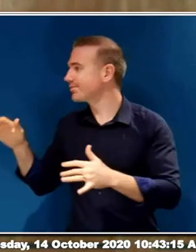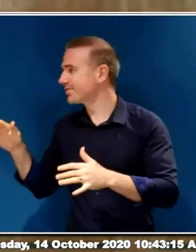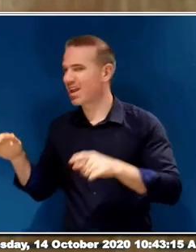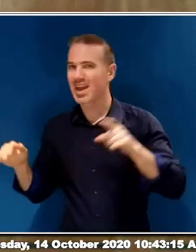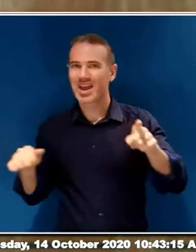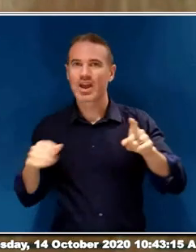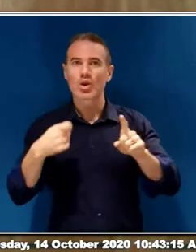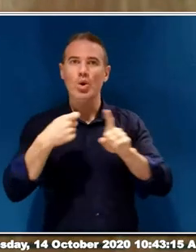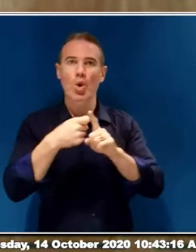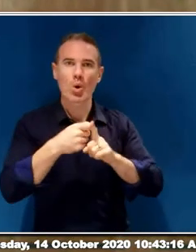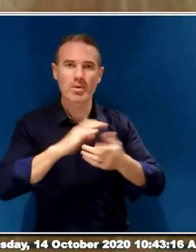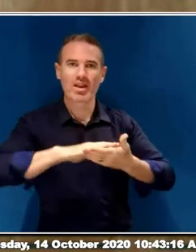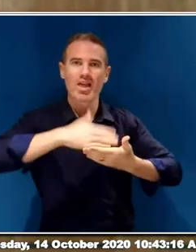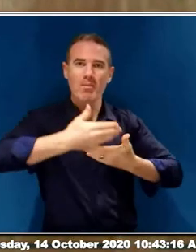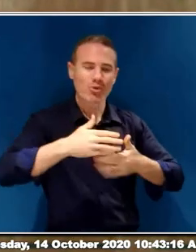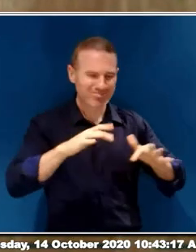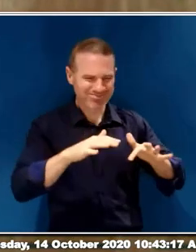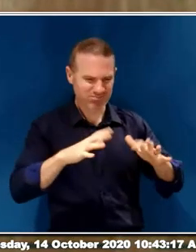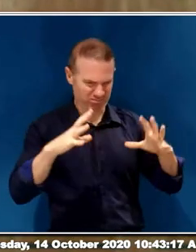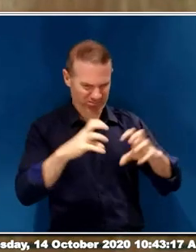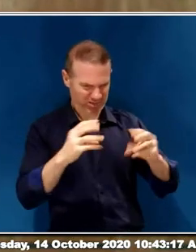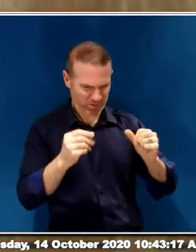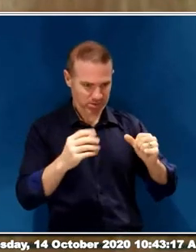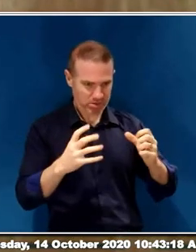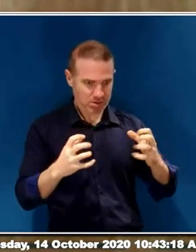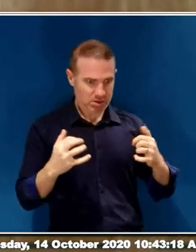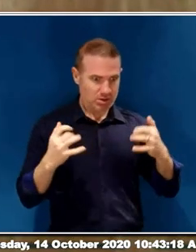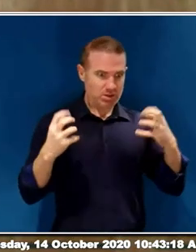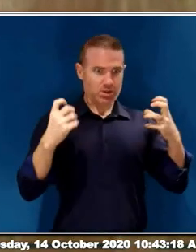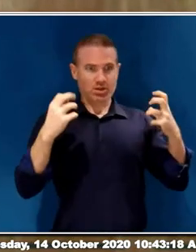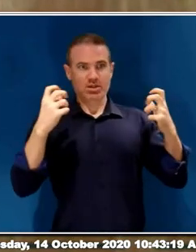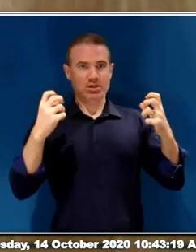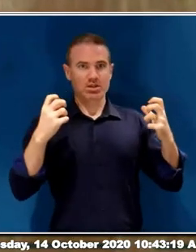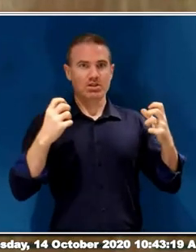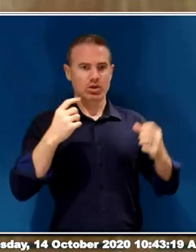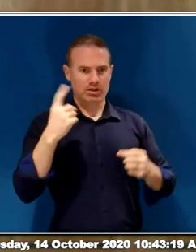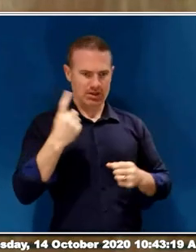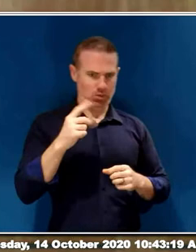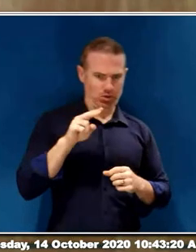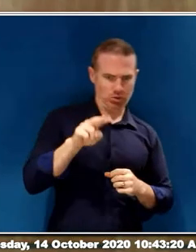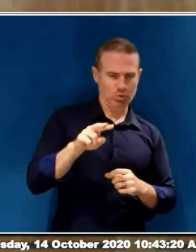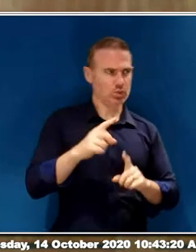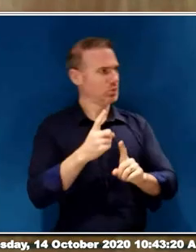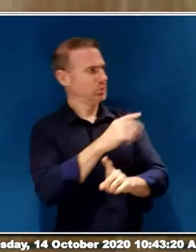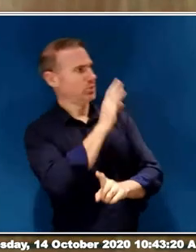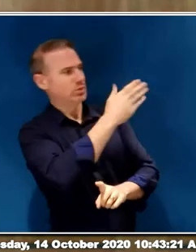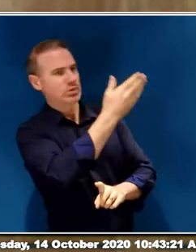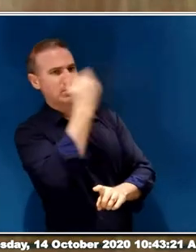He was --- somebody went to get his case manager, she came, and she went into